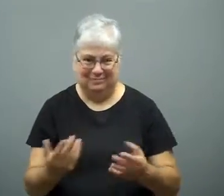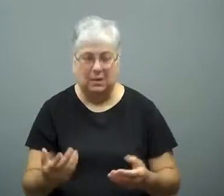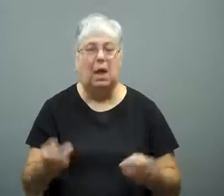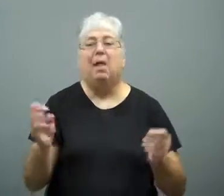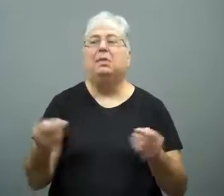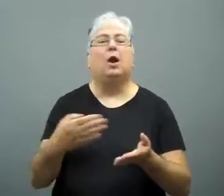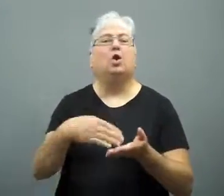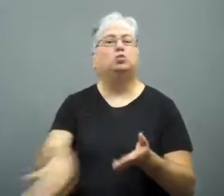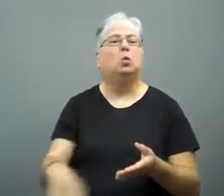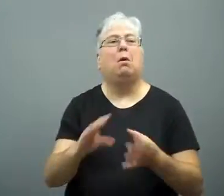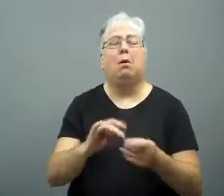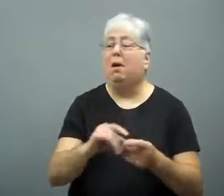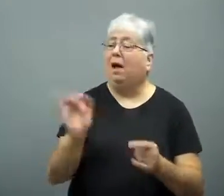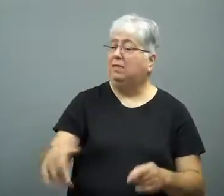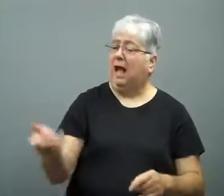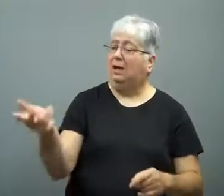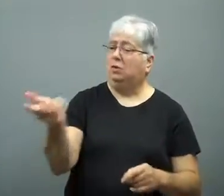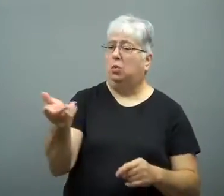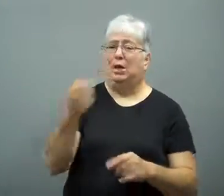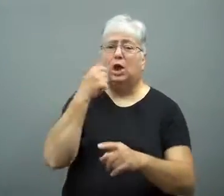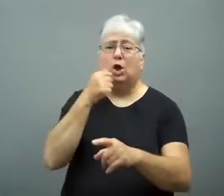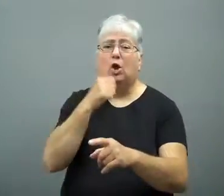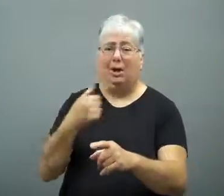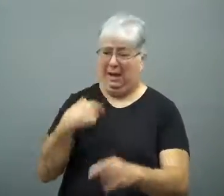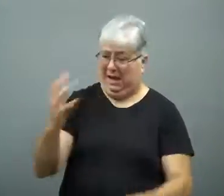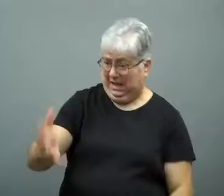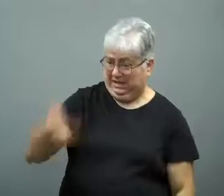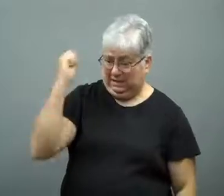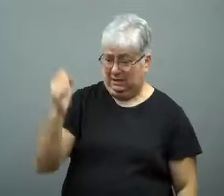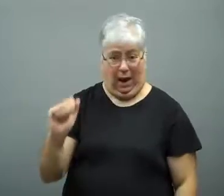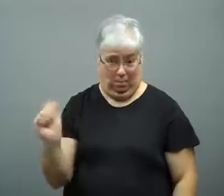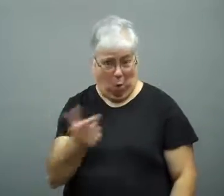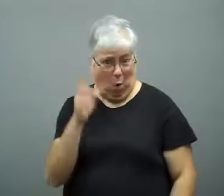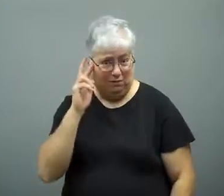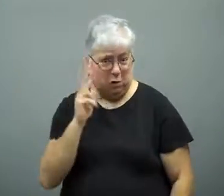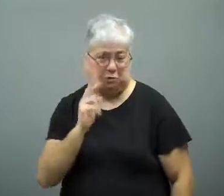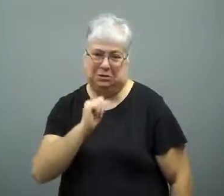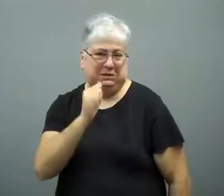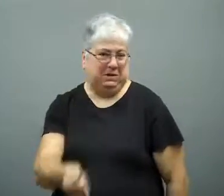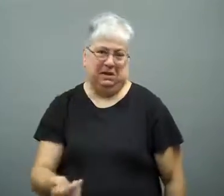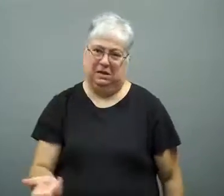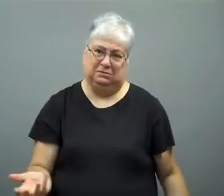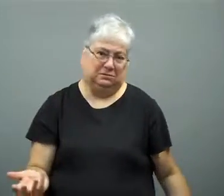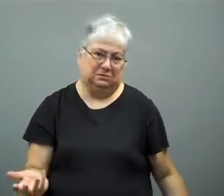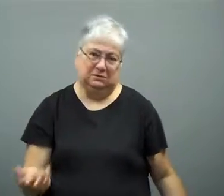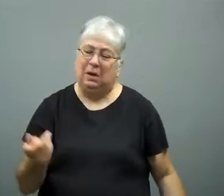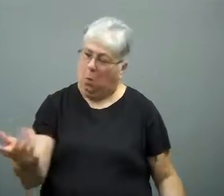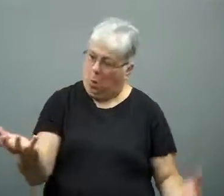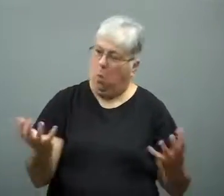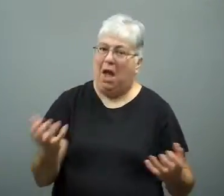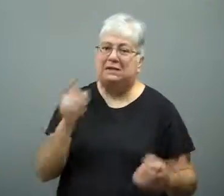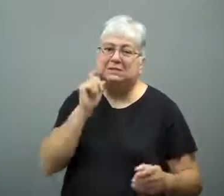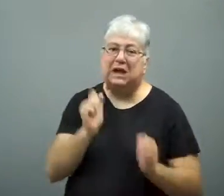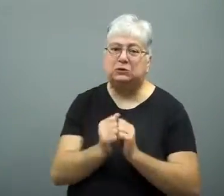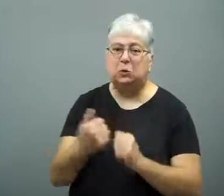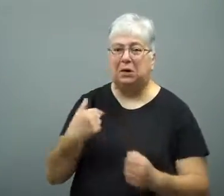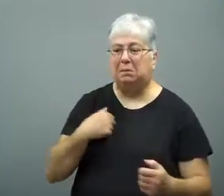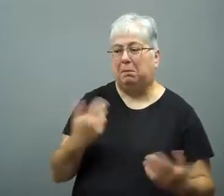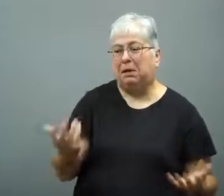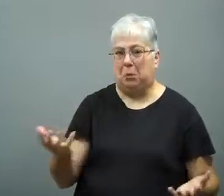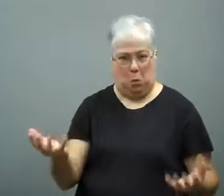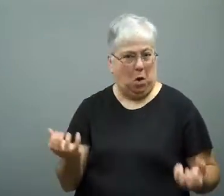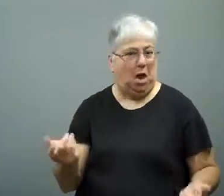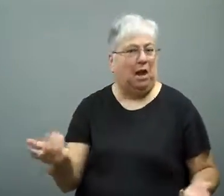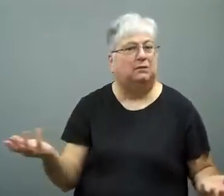He excused himself saying the three girls were not virgins when he kidnapped them.